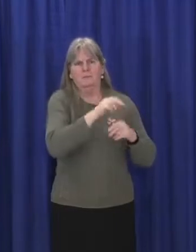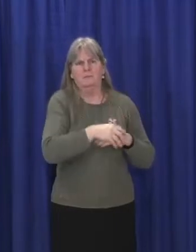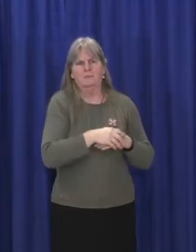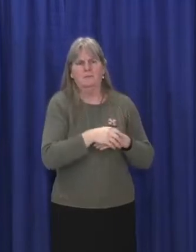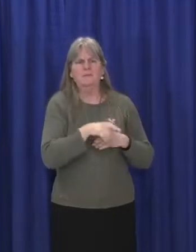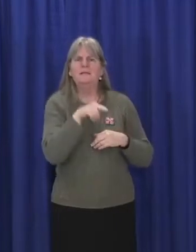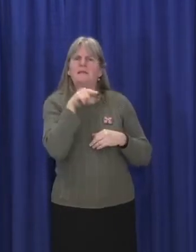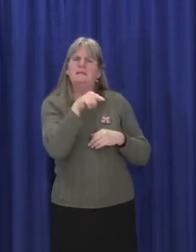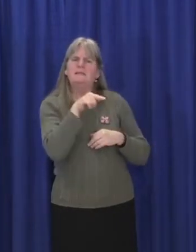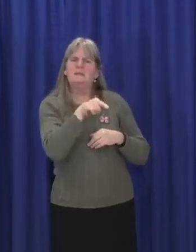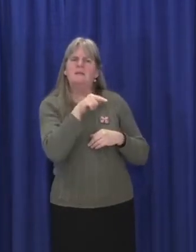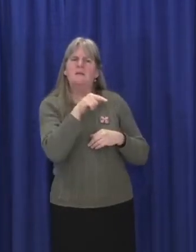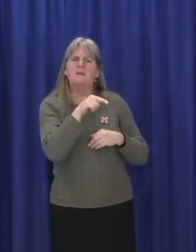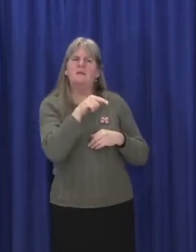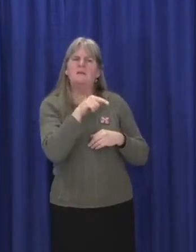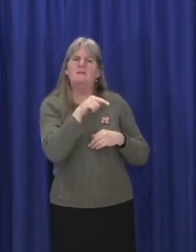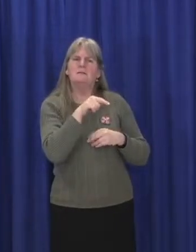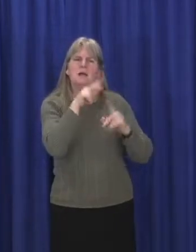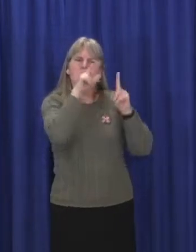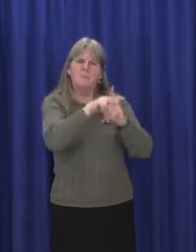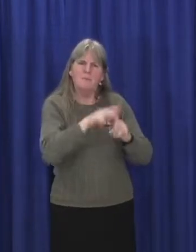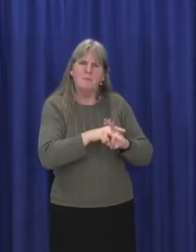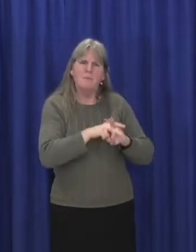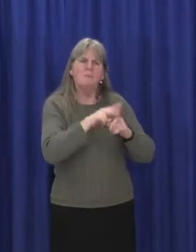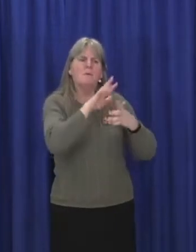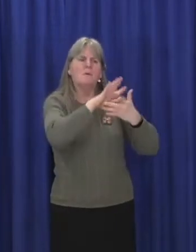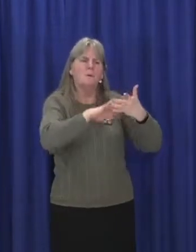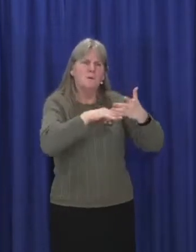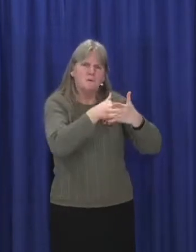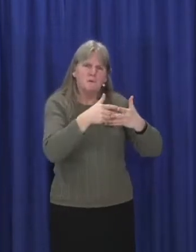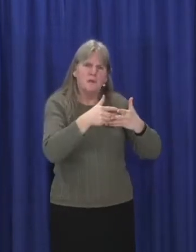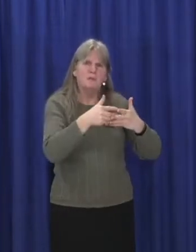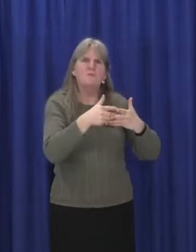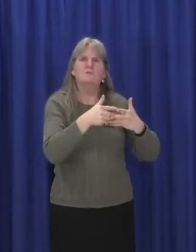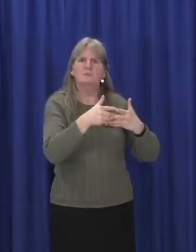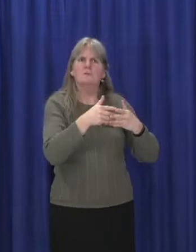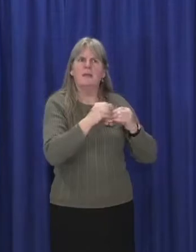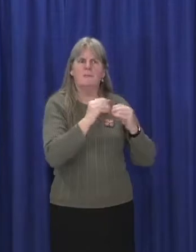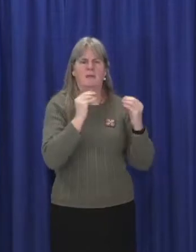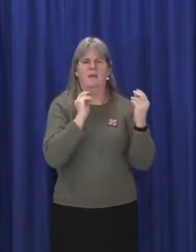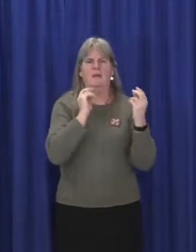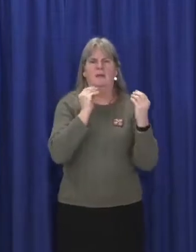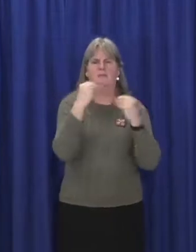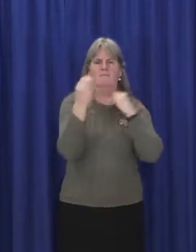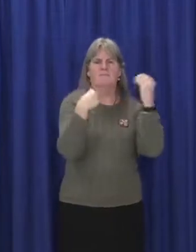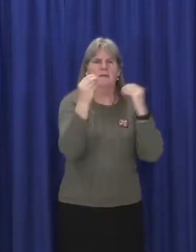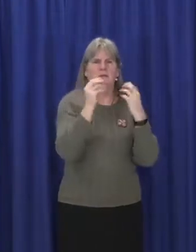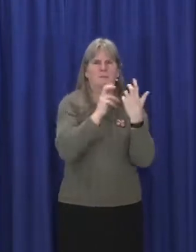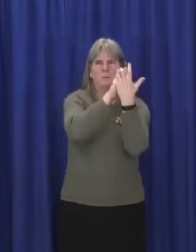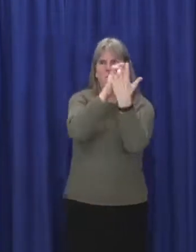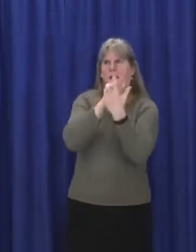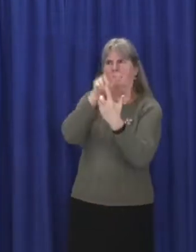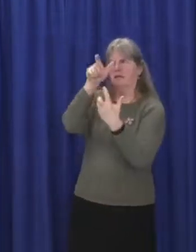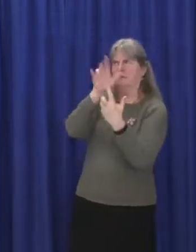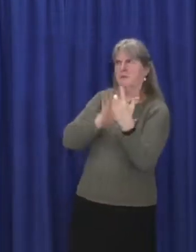responsive it is to the needs here in Yukon. Thank you. Renée: Thank you. We'll now move to